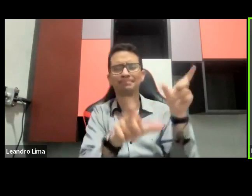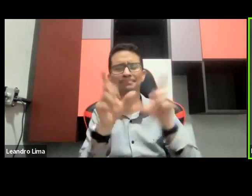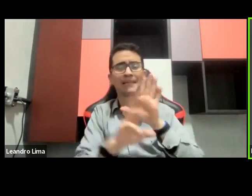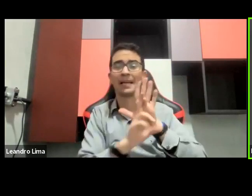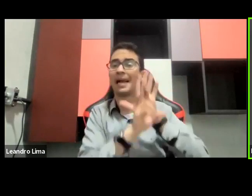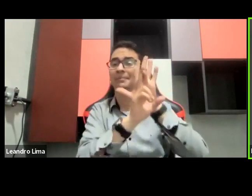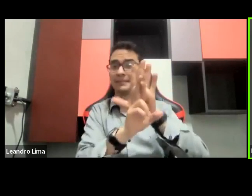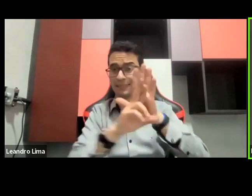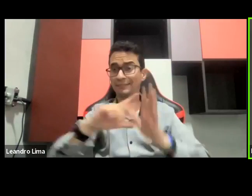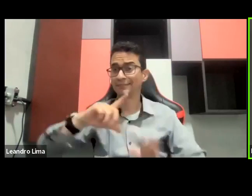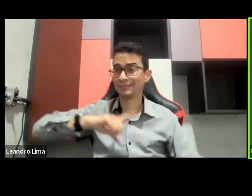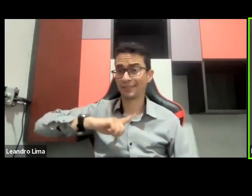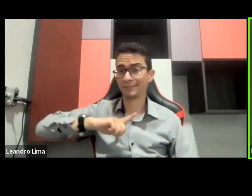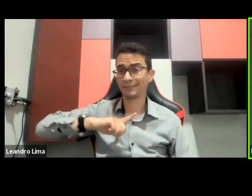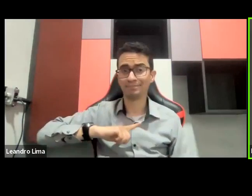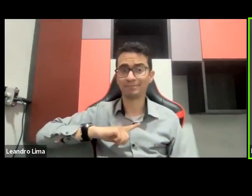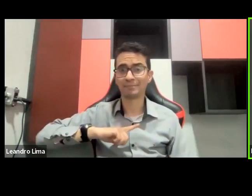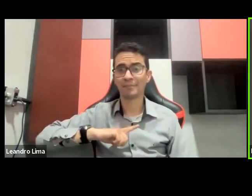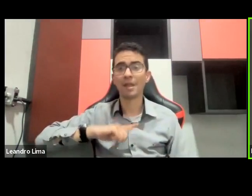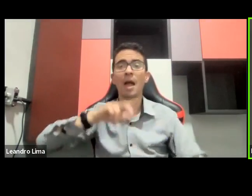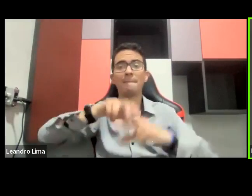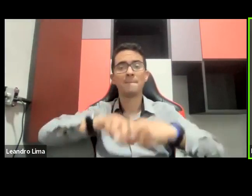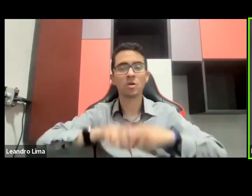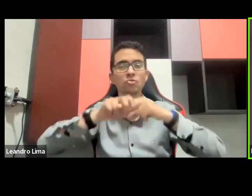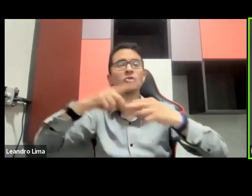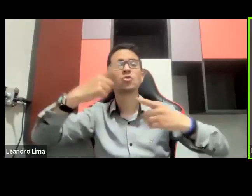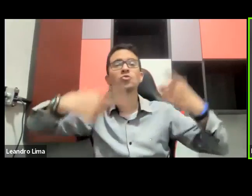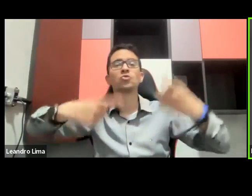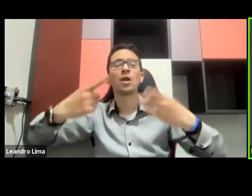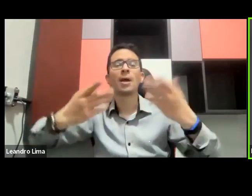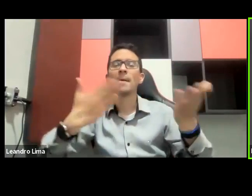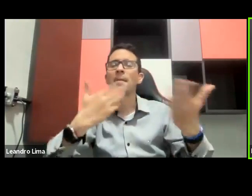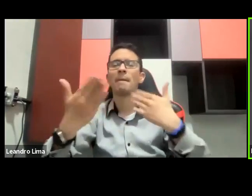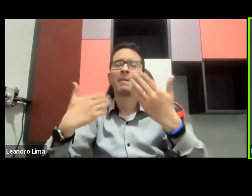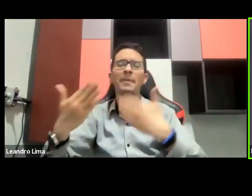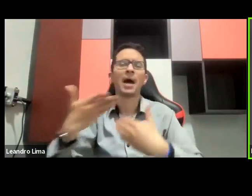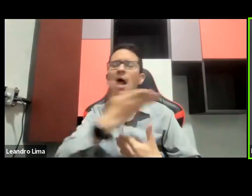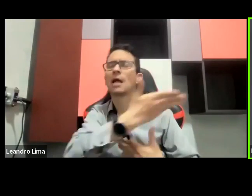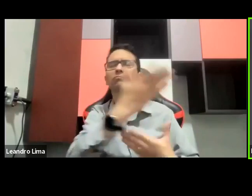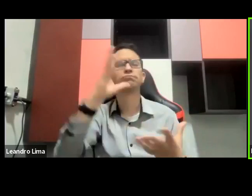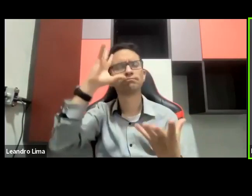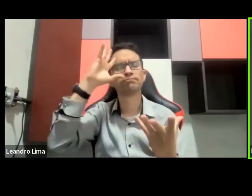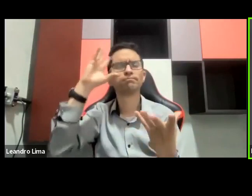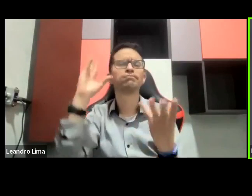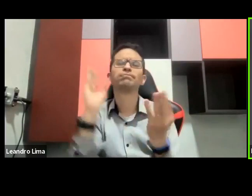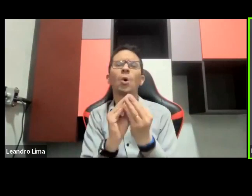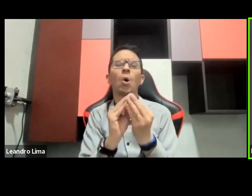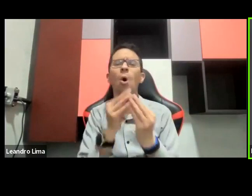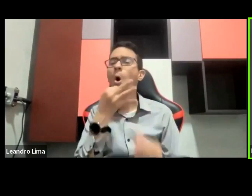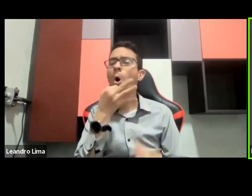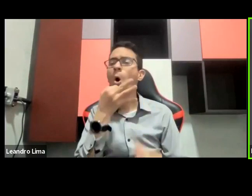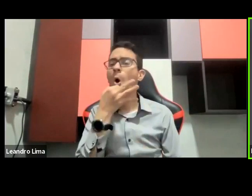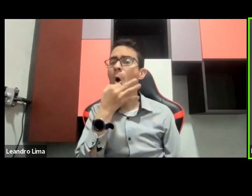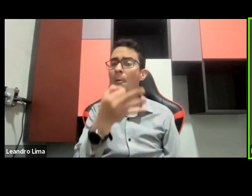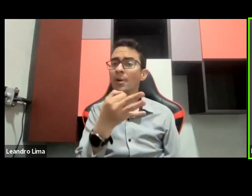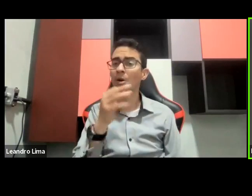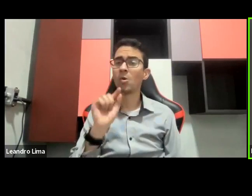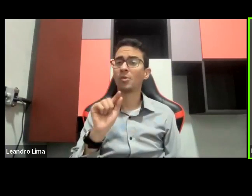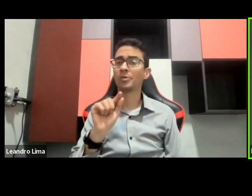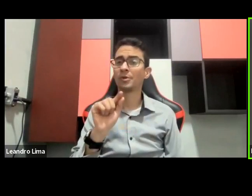uh this uh discussion and then led to the emergence of a joint led to the emergence of a joint led to the emergence of a joint object hypothesis Uh it's a object hypothesis Uh it's a